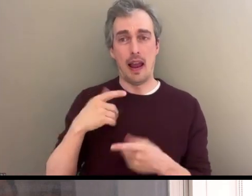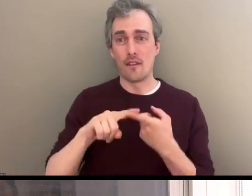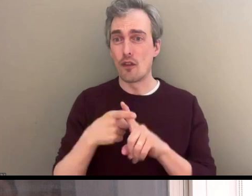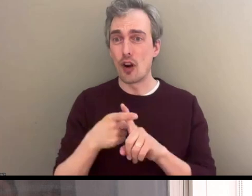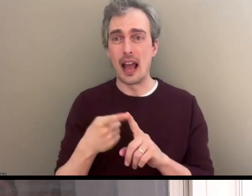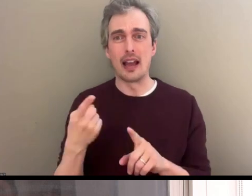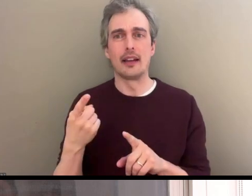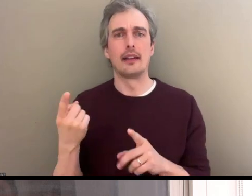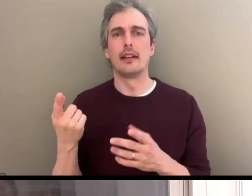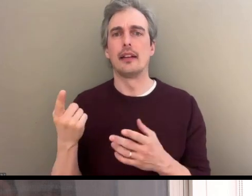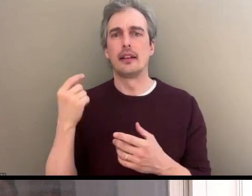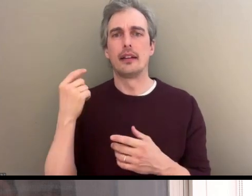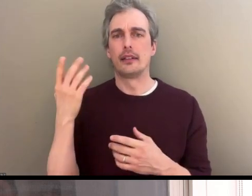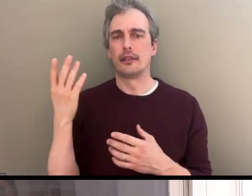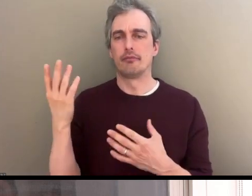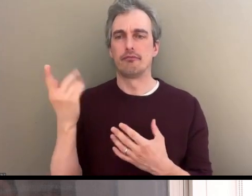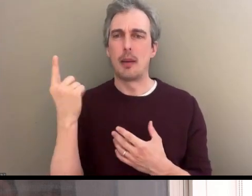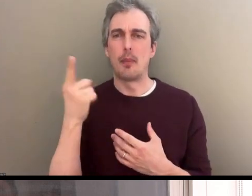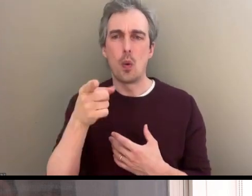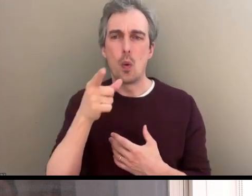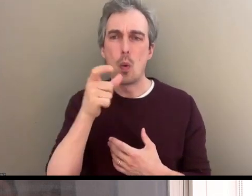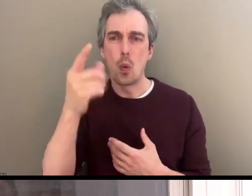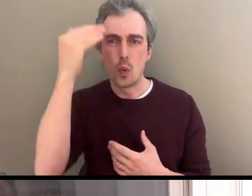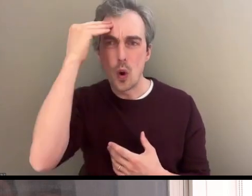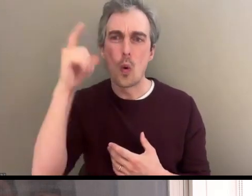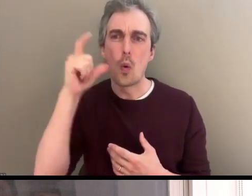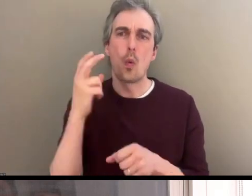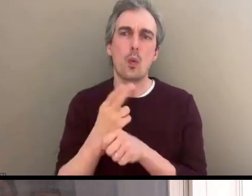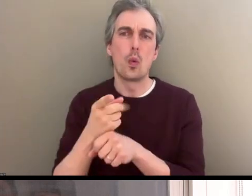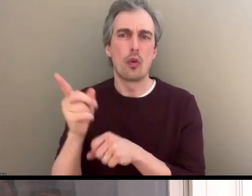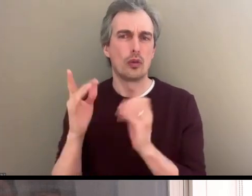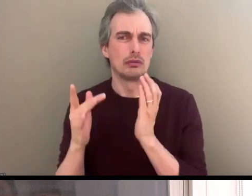Someone that you know uses these technologies because that's who you're catering to.